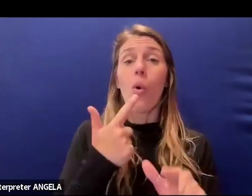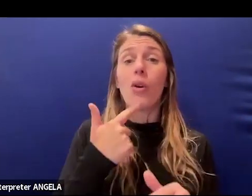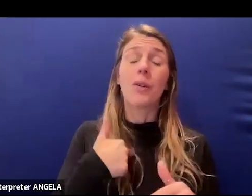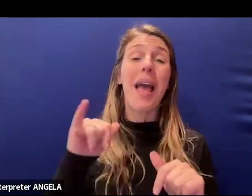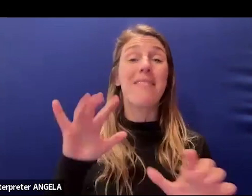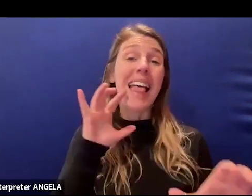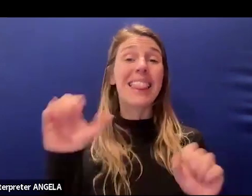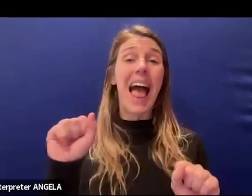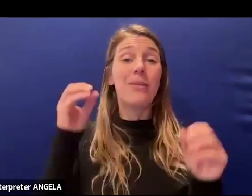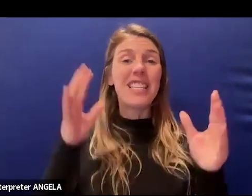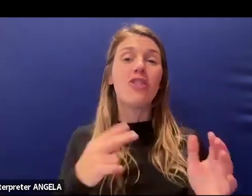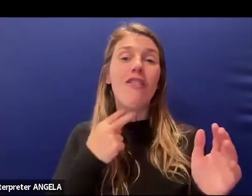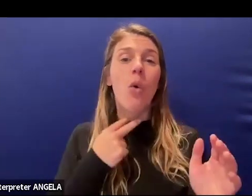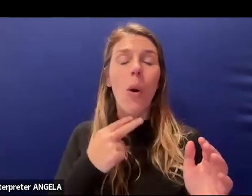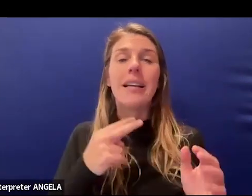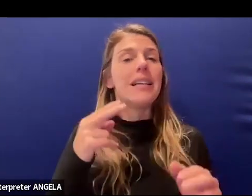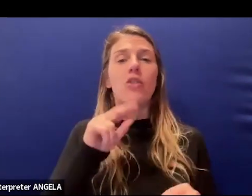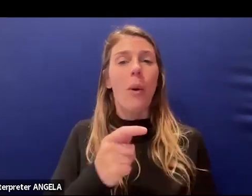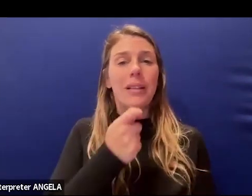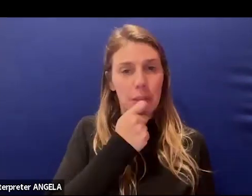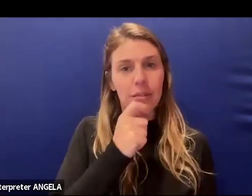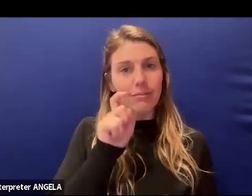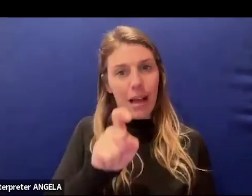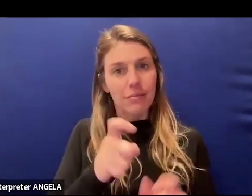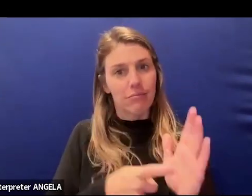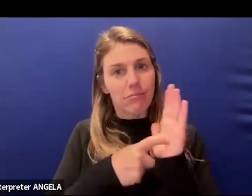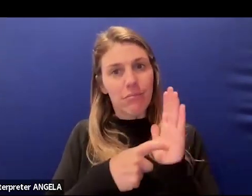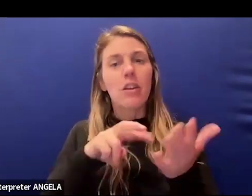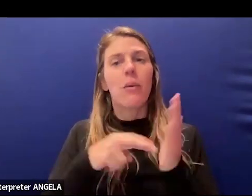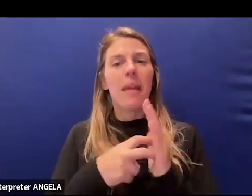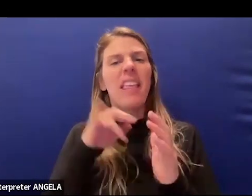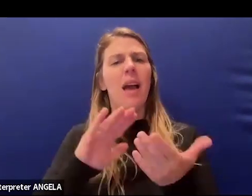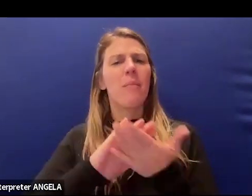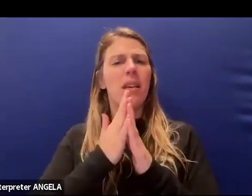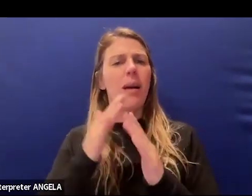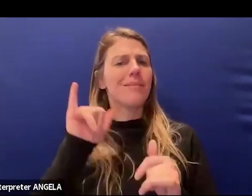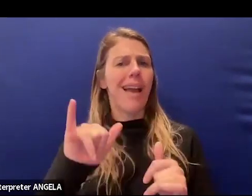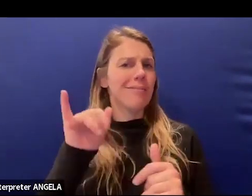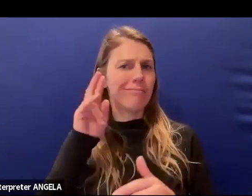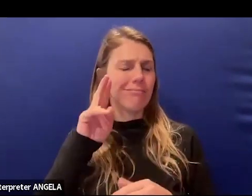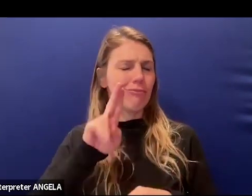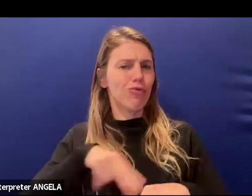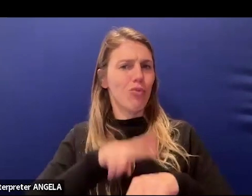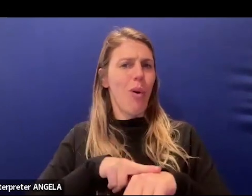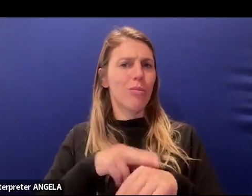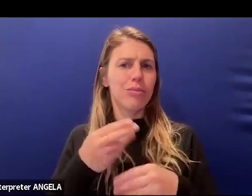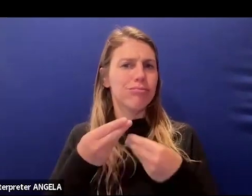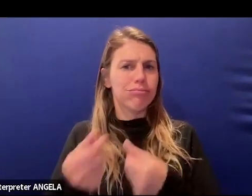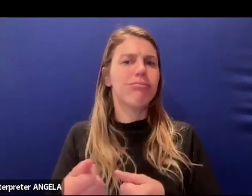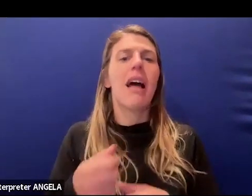we have allowed you to use your voices, we're going to use the microphones," it becomes part of the cultural expectations. We're also seeing more and more folks proactively captioning plenary